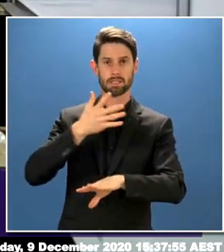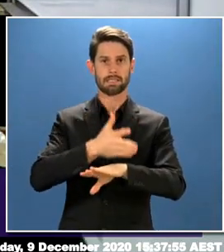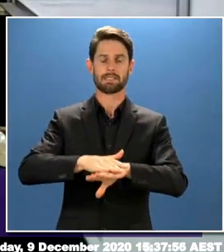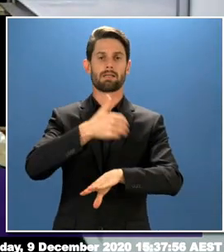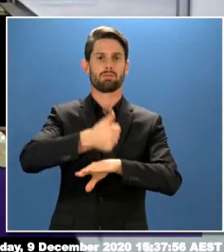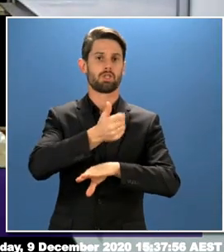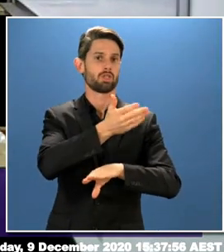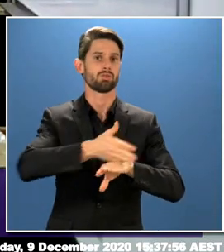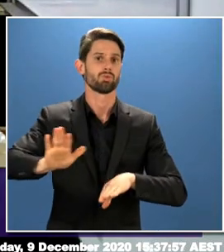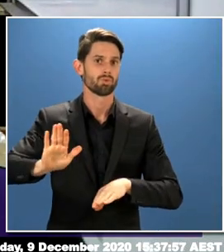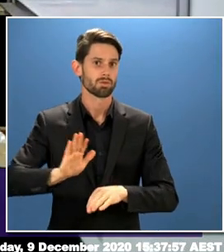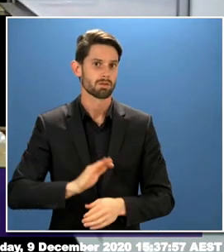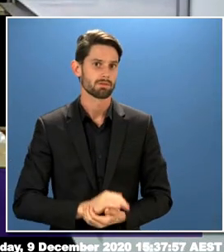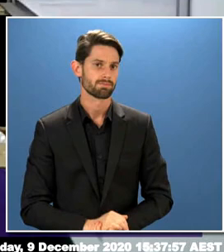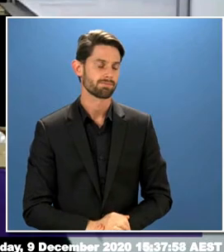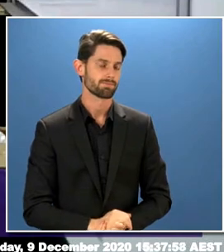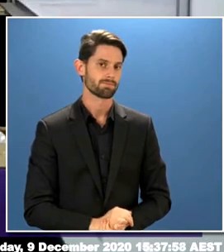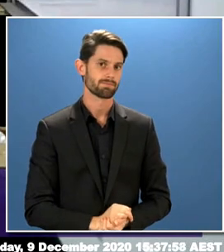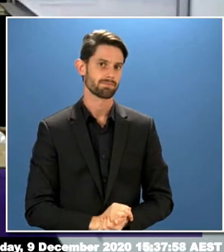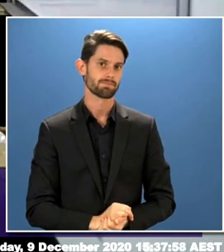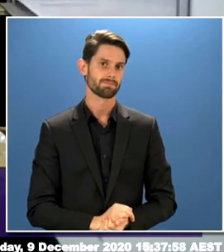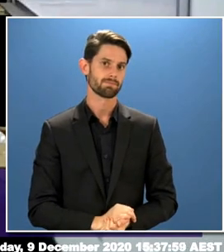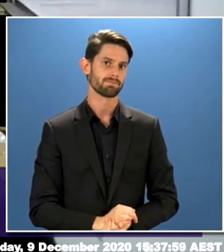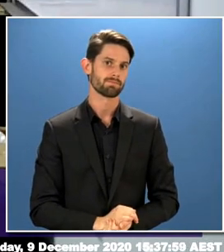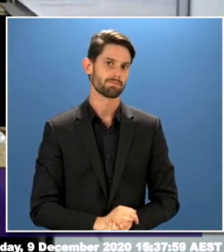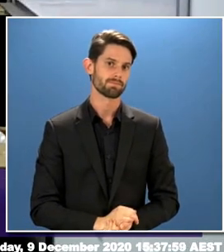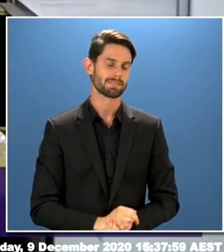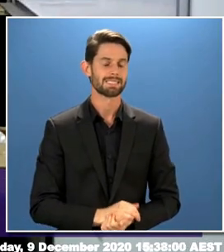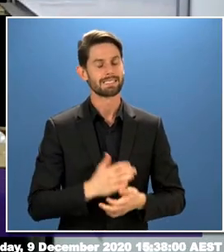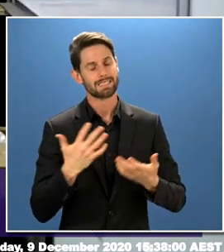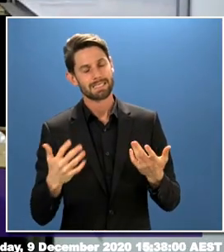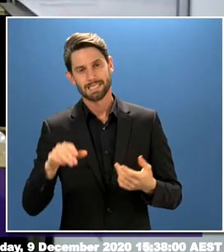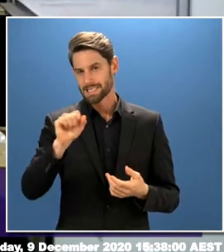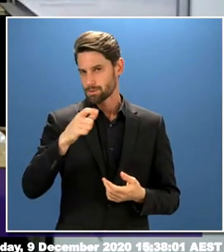Well I think, and that's probably because we've seen so many types of reform so far,